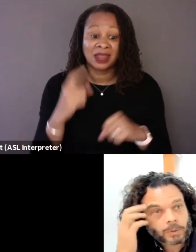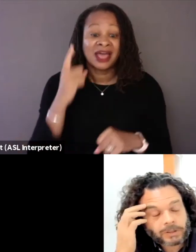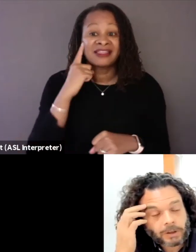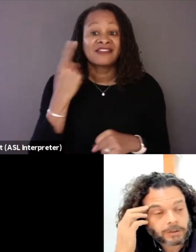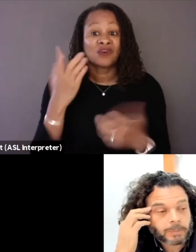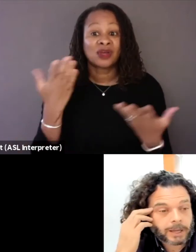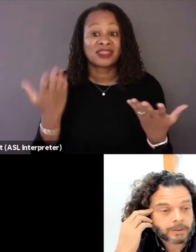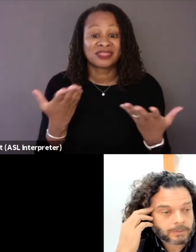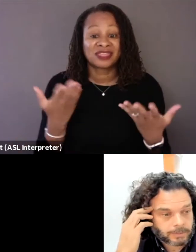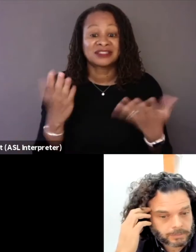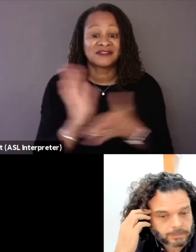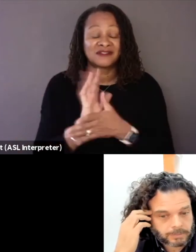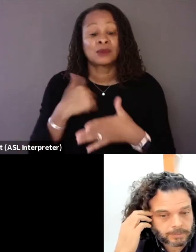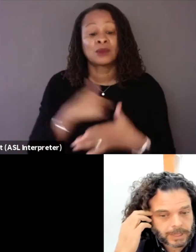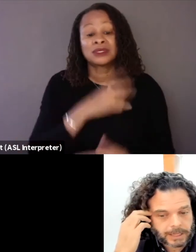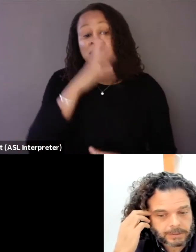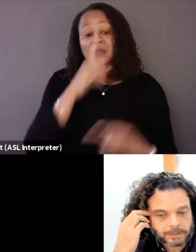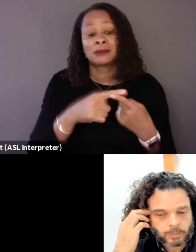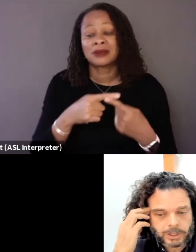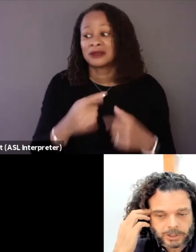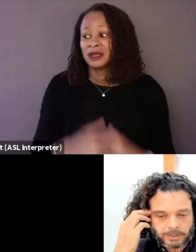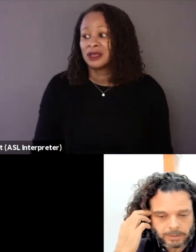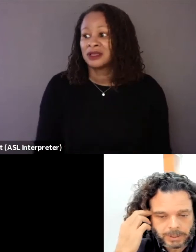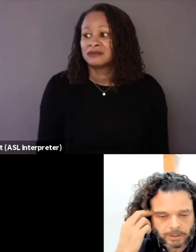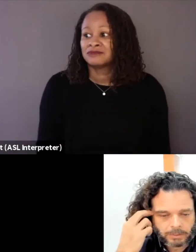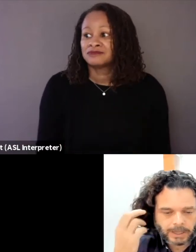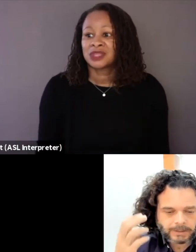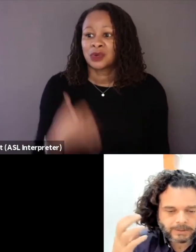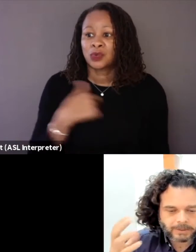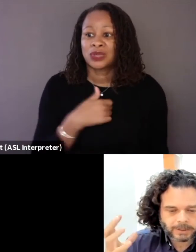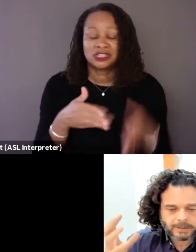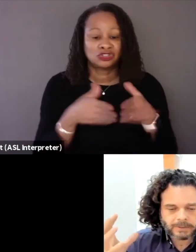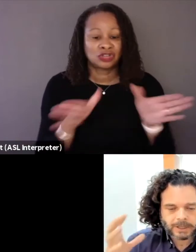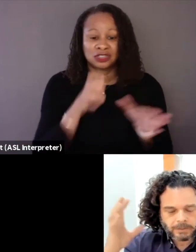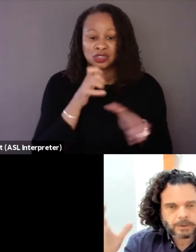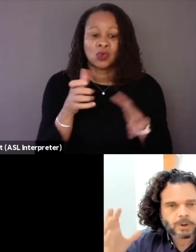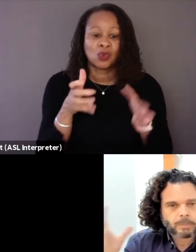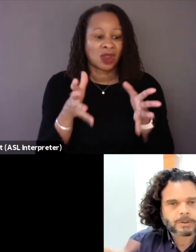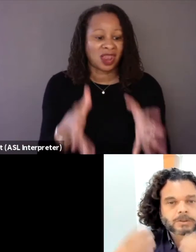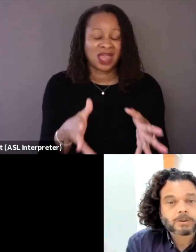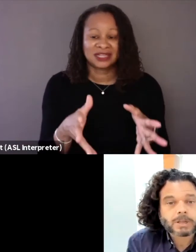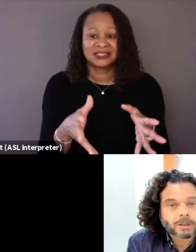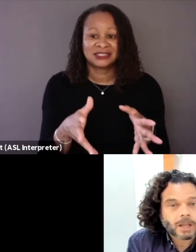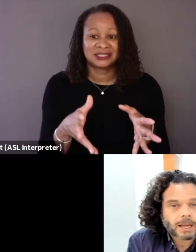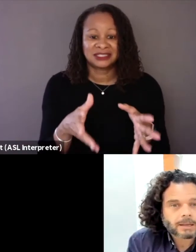we talked about that we generally don't like to leave the interview up on the screen a lot,